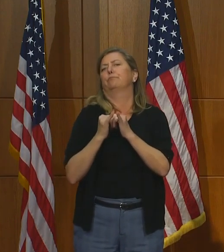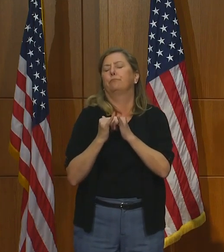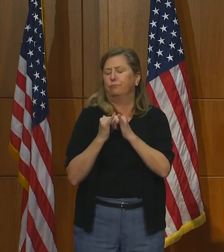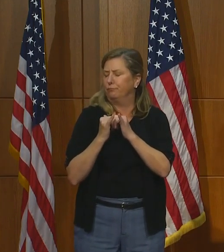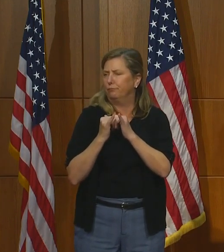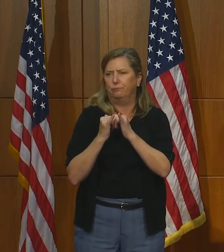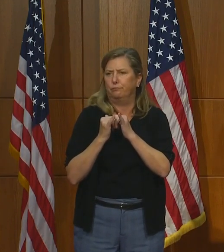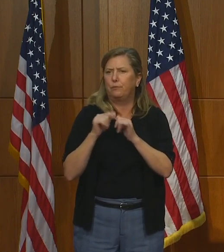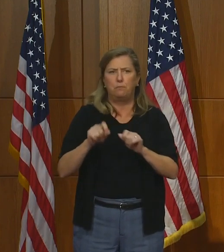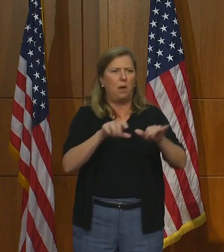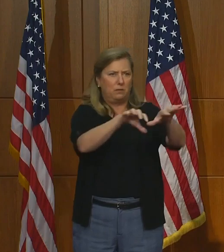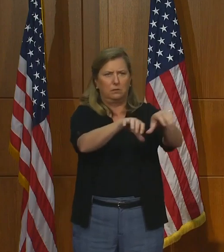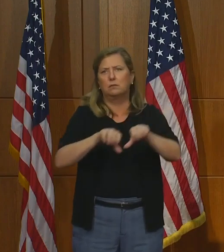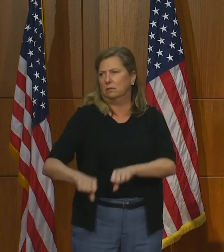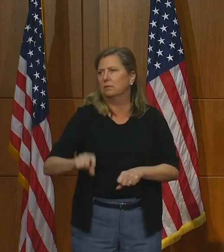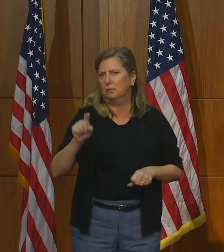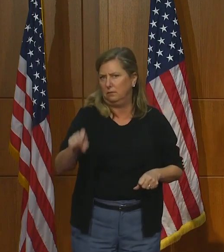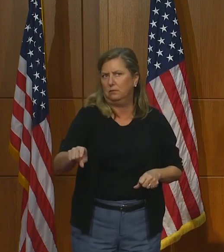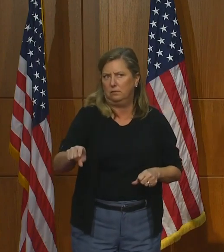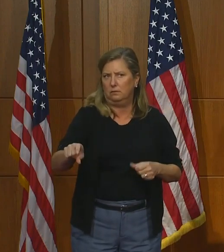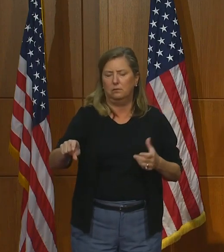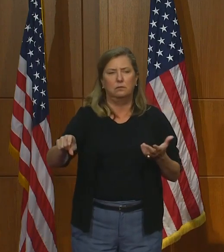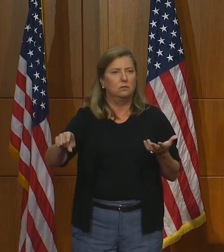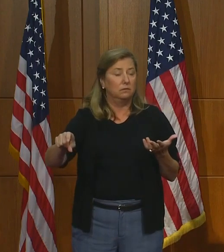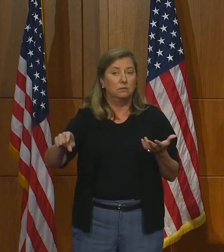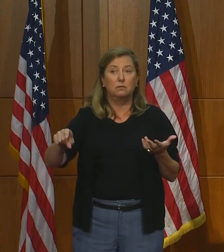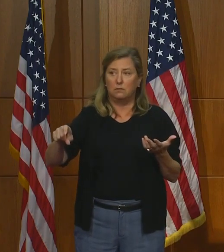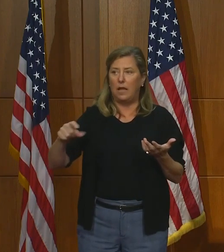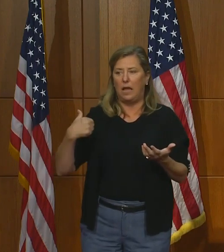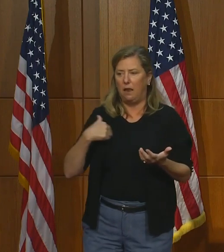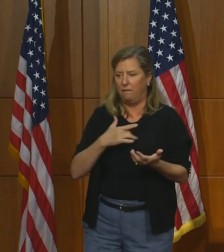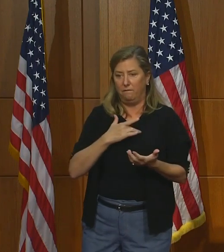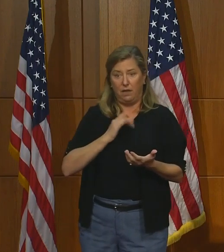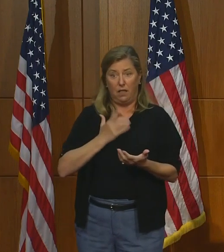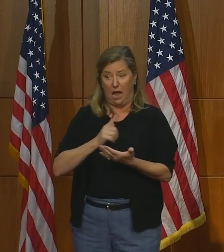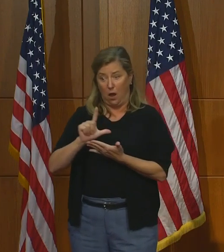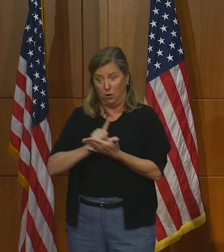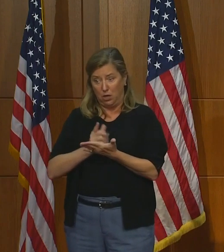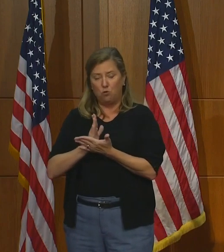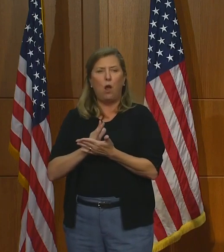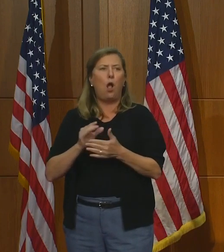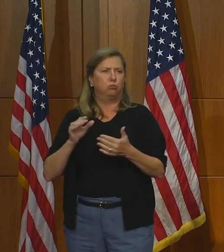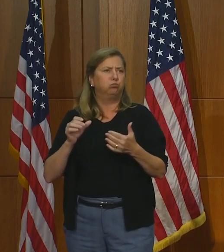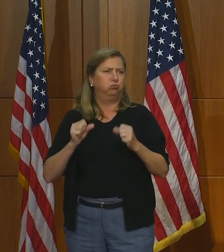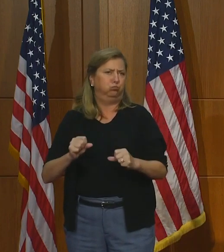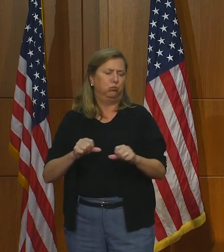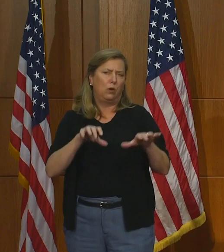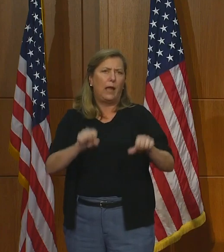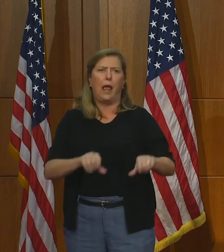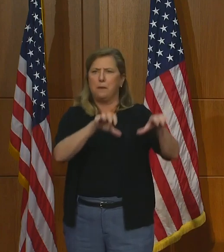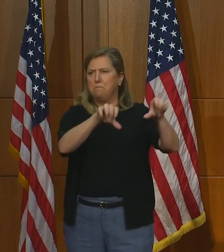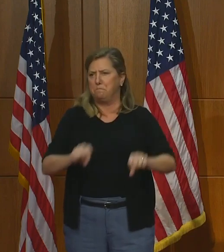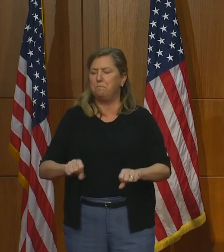THIS IS A STATUE THAT IS DIVISIVE- IT NEEDS TO COME